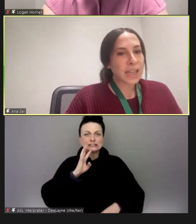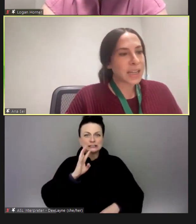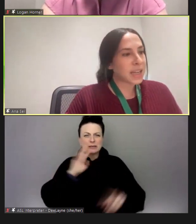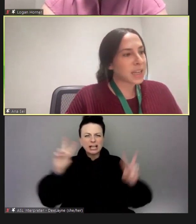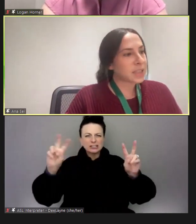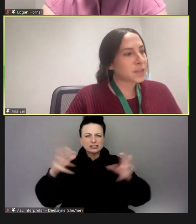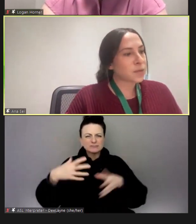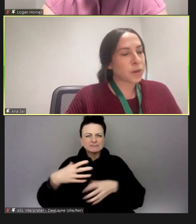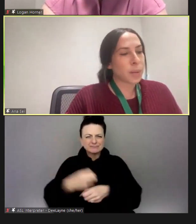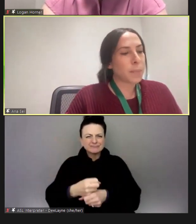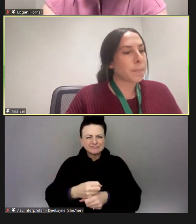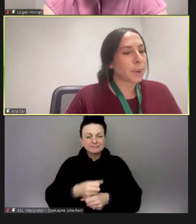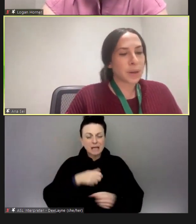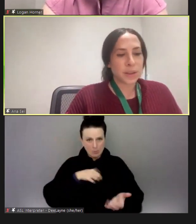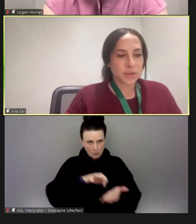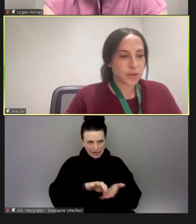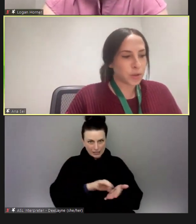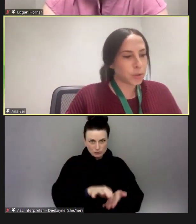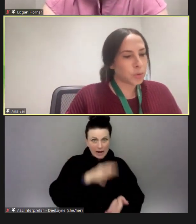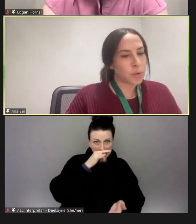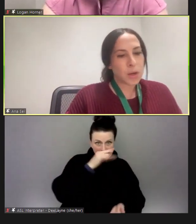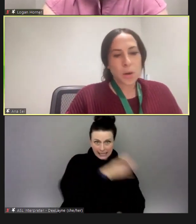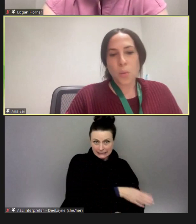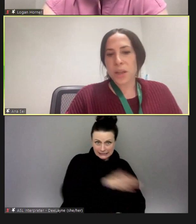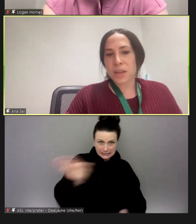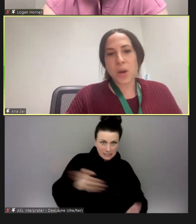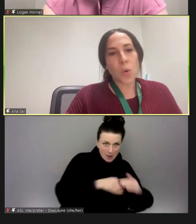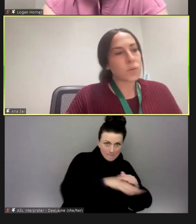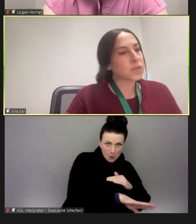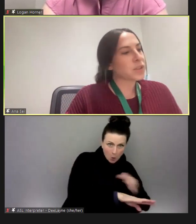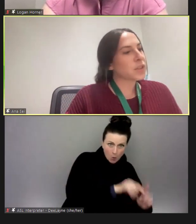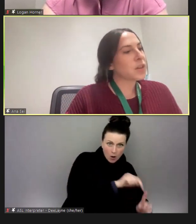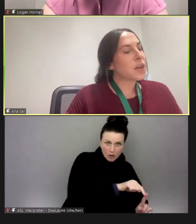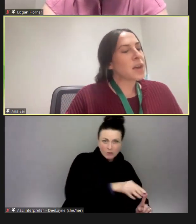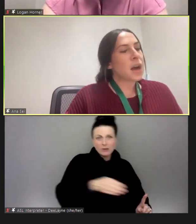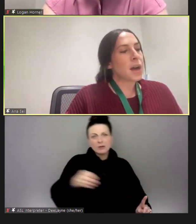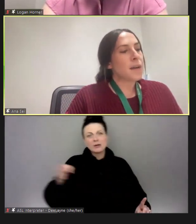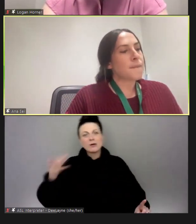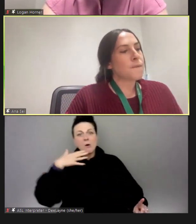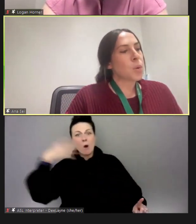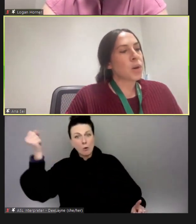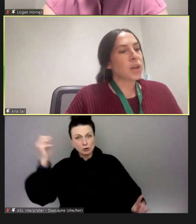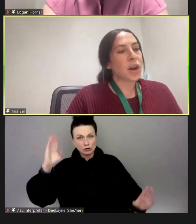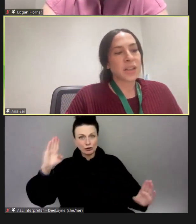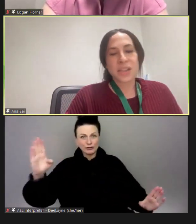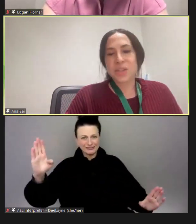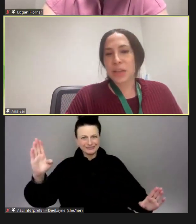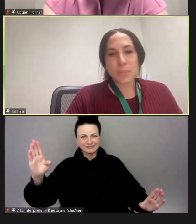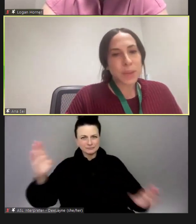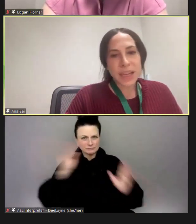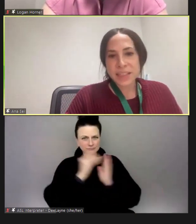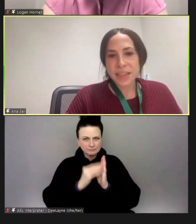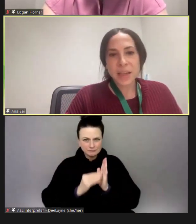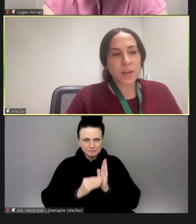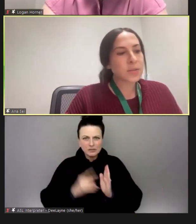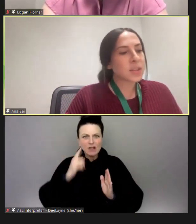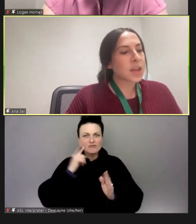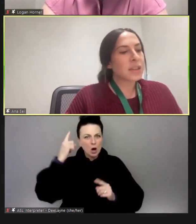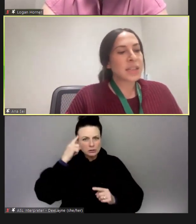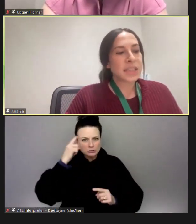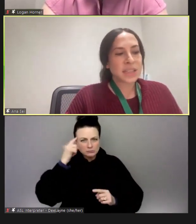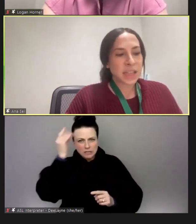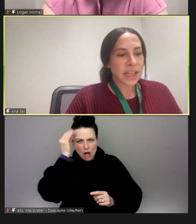kids from birth to when they're older um